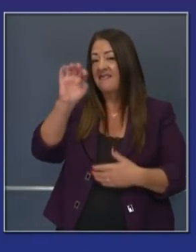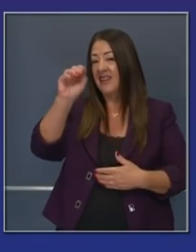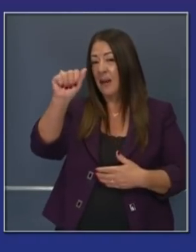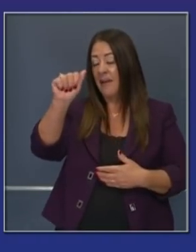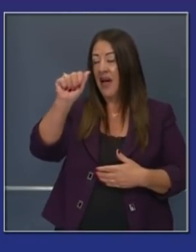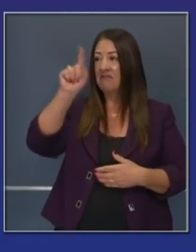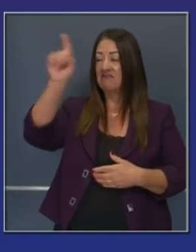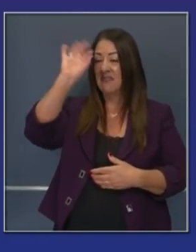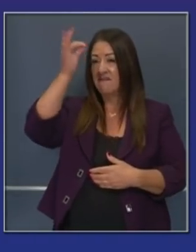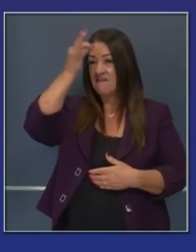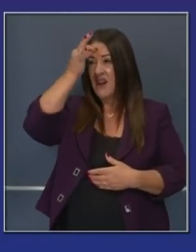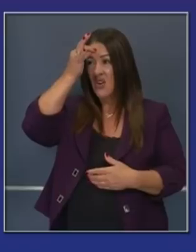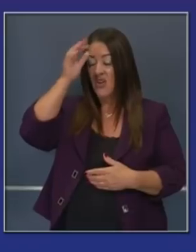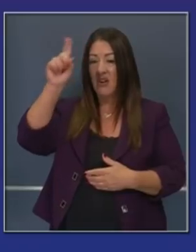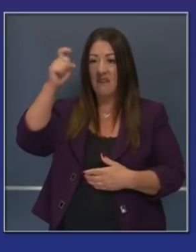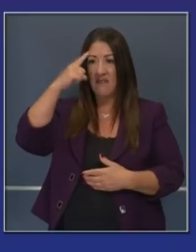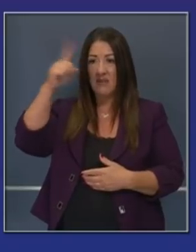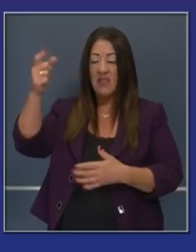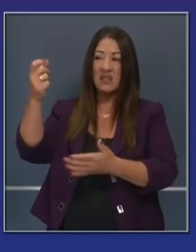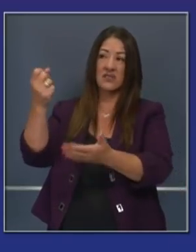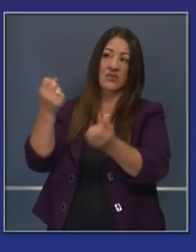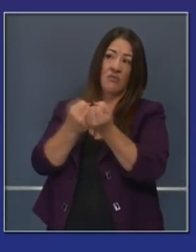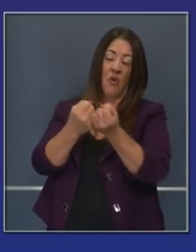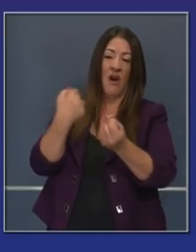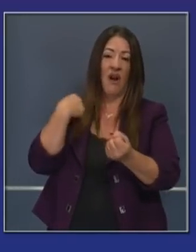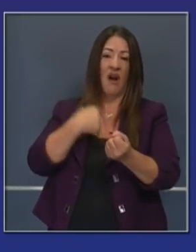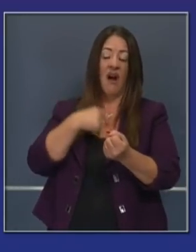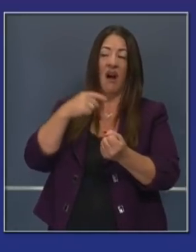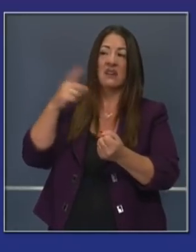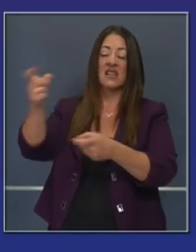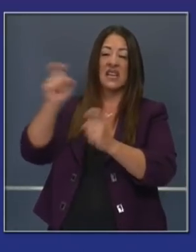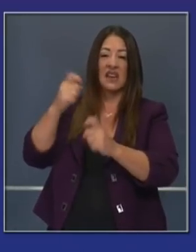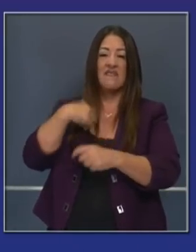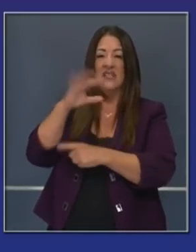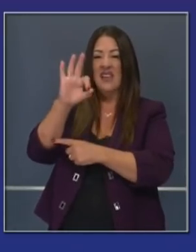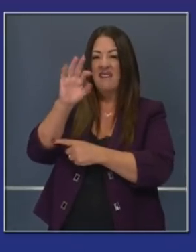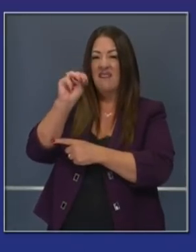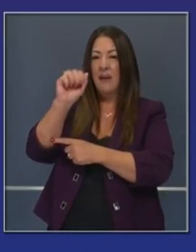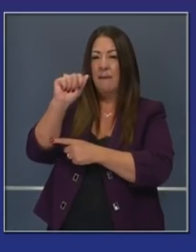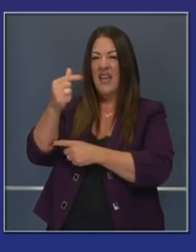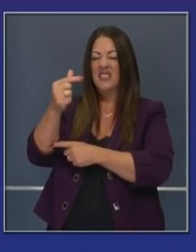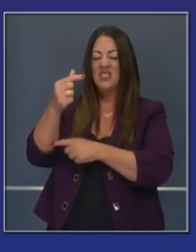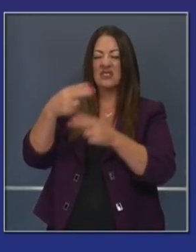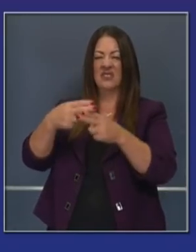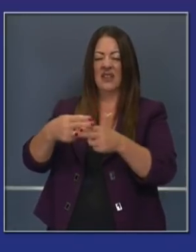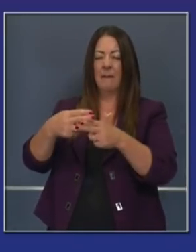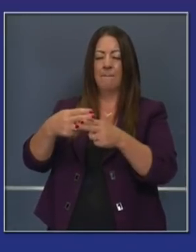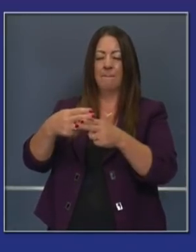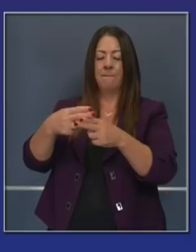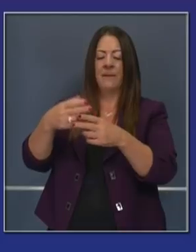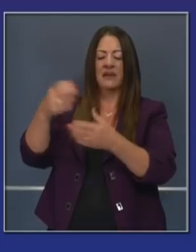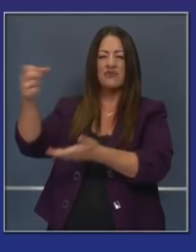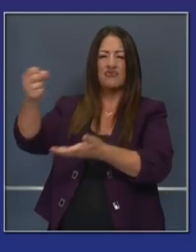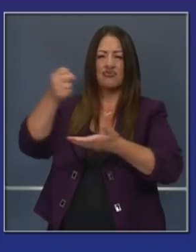AT THIS MOMENT. WE WERE ABLE TO RECEIVE AND I WANT TO JUST THANK FEMA AND OUR PARTNERS AT THE FEDERAL LEVEL